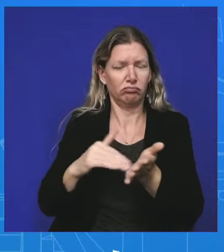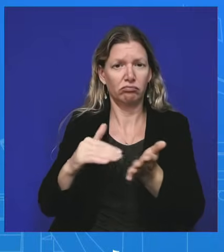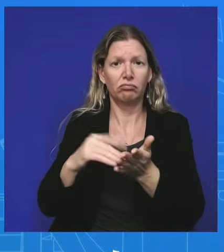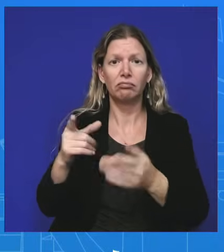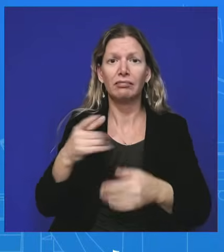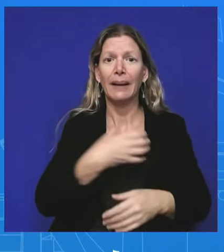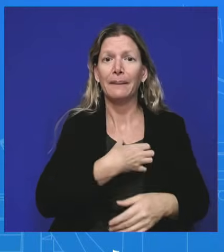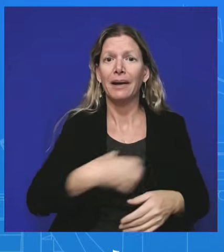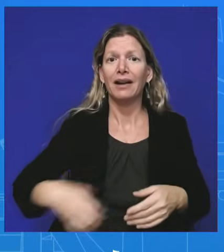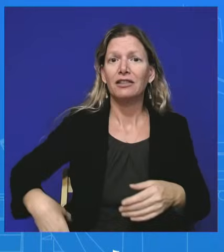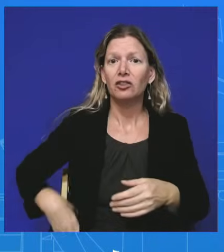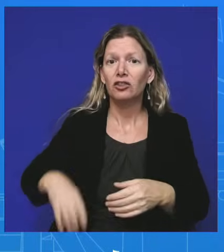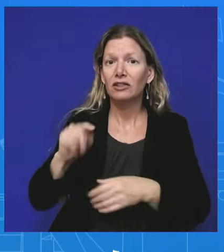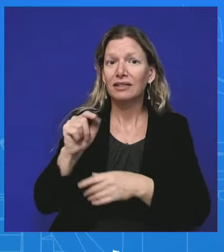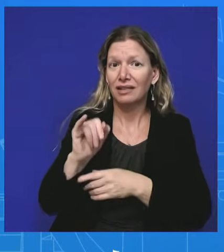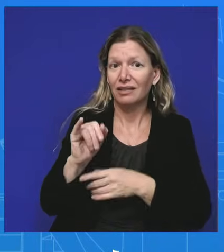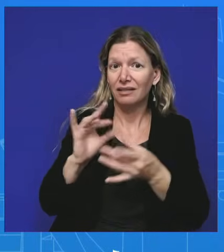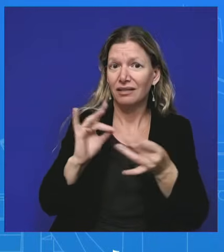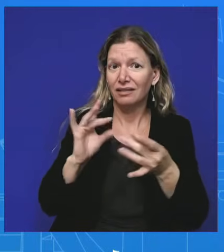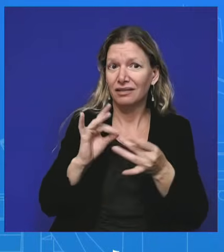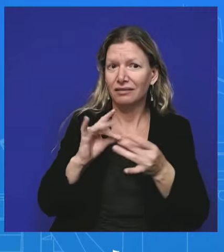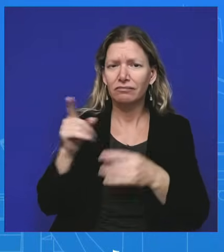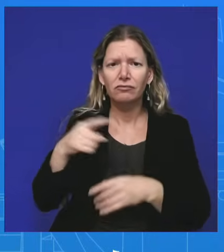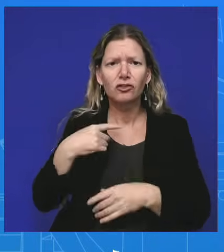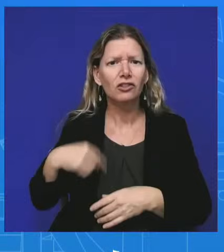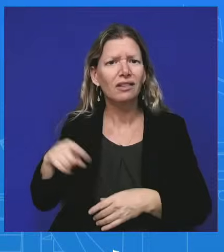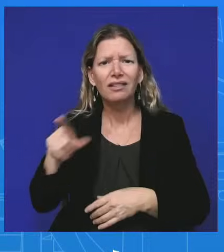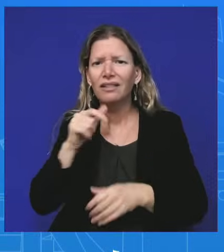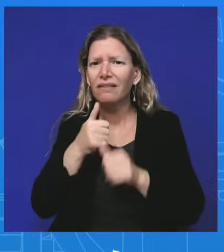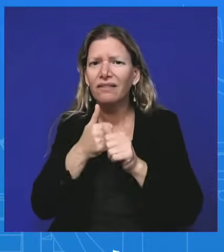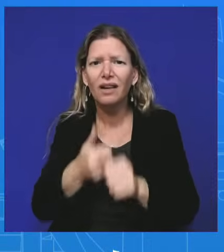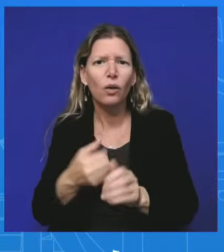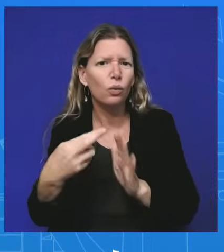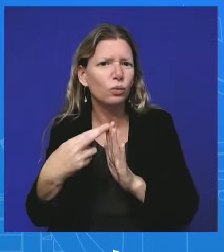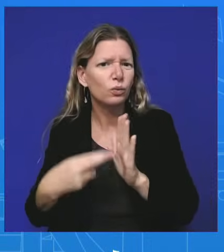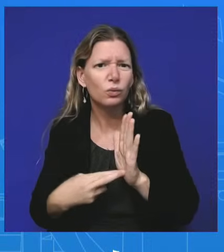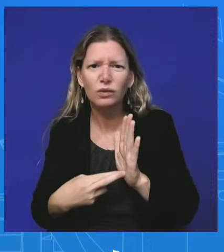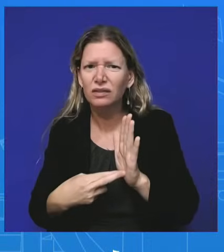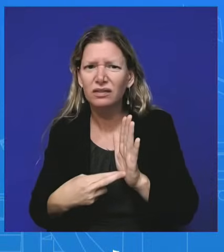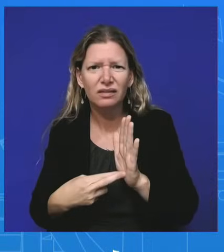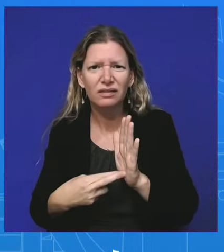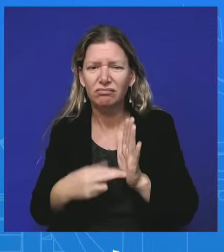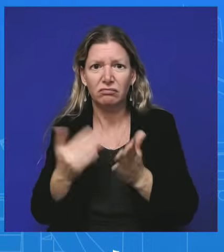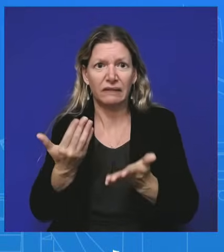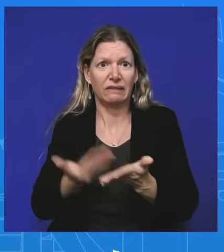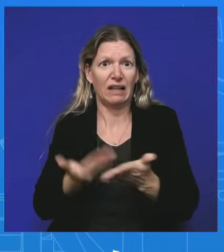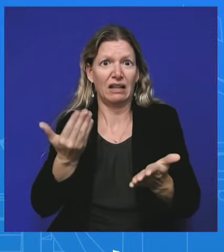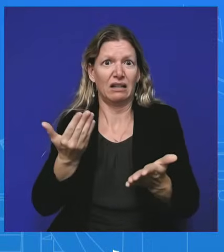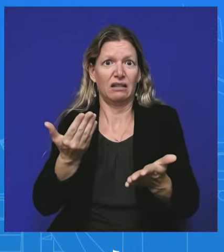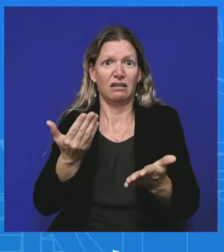Their unfair policies undermine the global trade, not just us -- Americans and American businesses and companies --